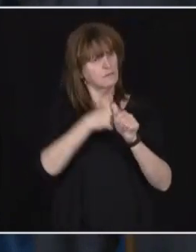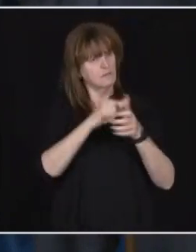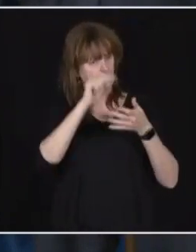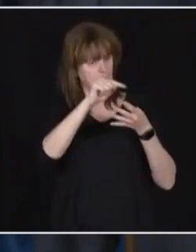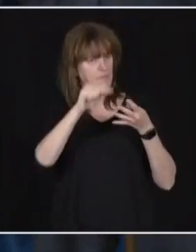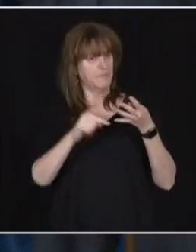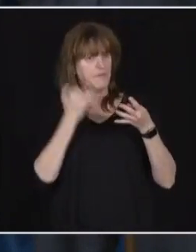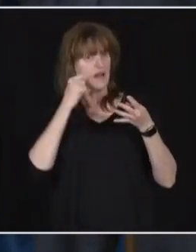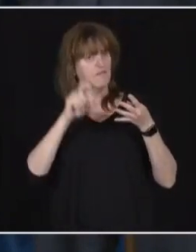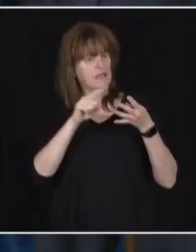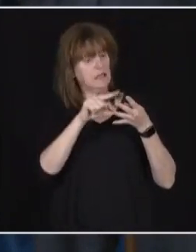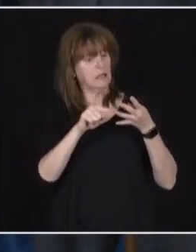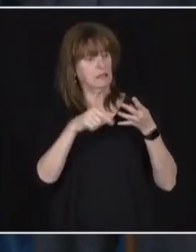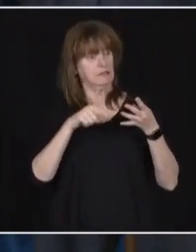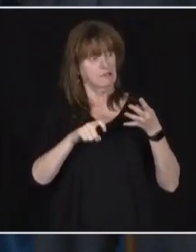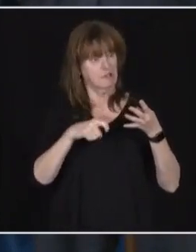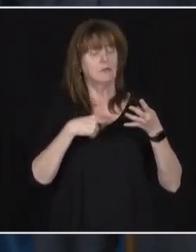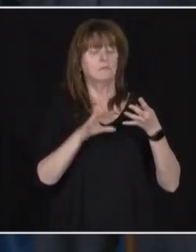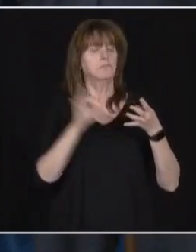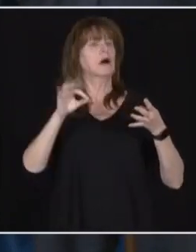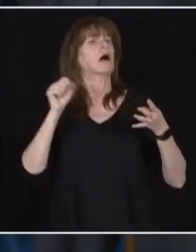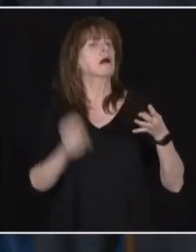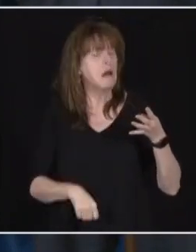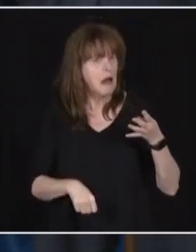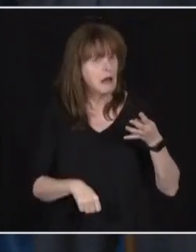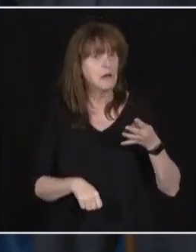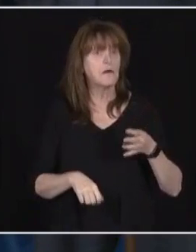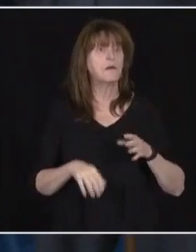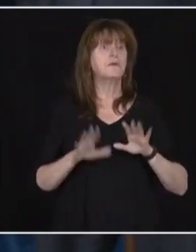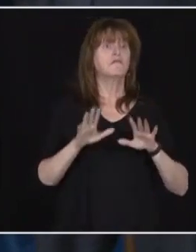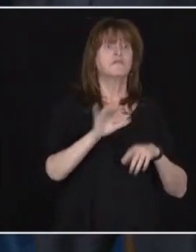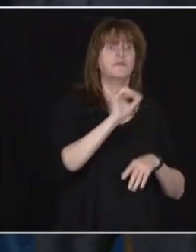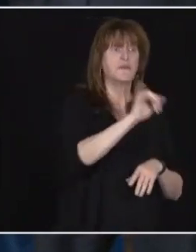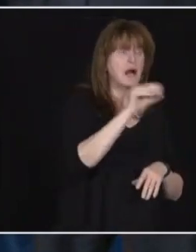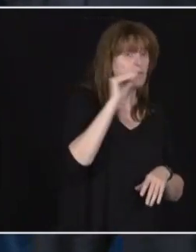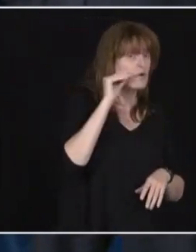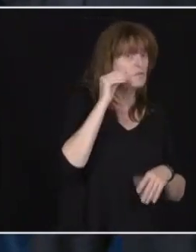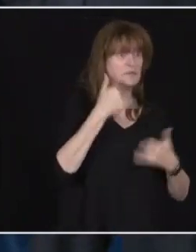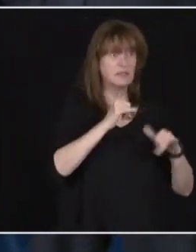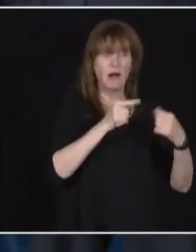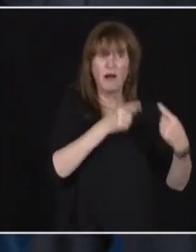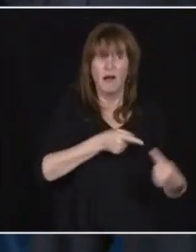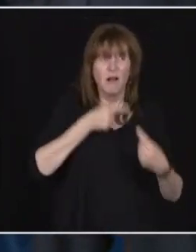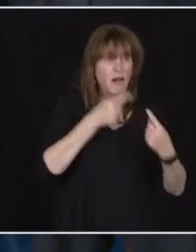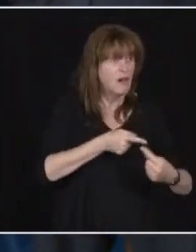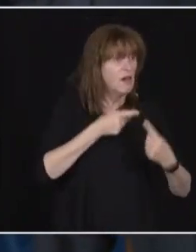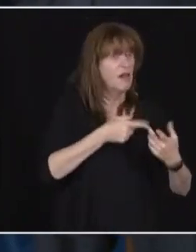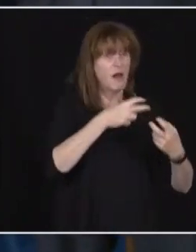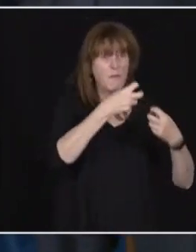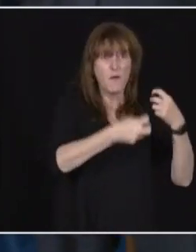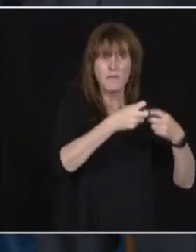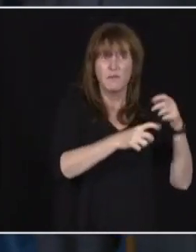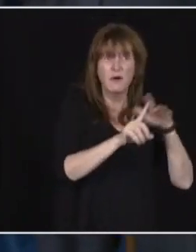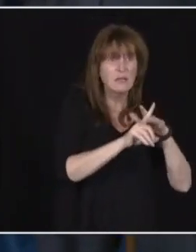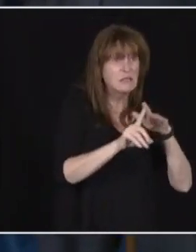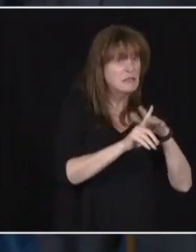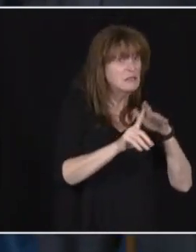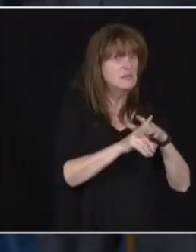are going to do anything with it right now, it's just a tool to use if we need it so that we can move in rapidly